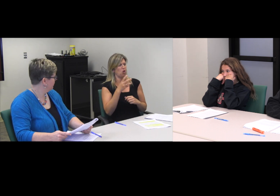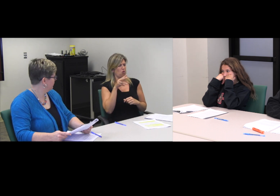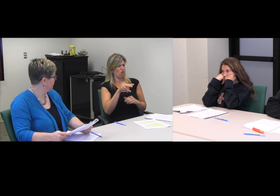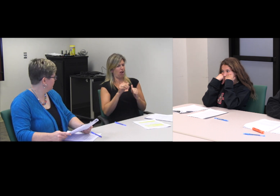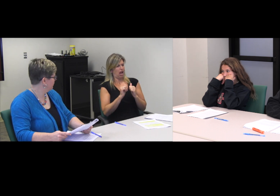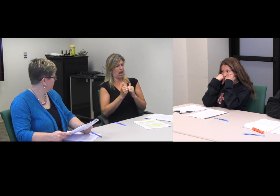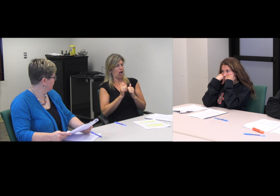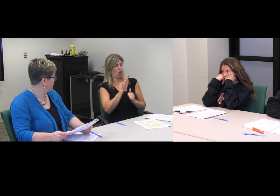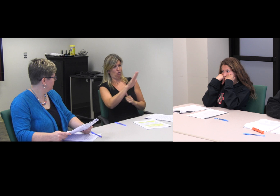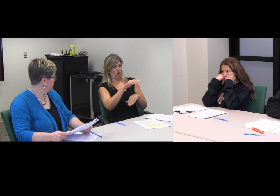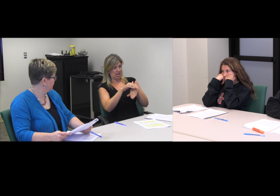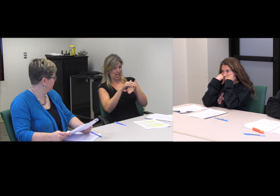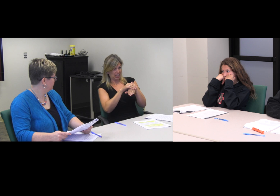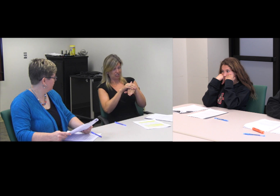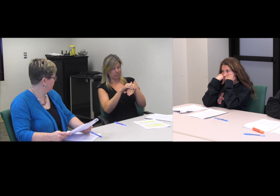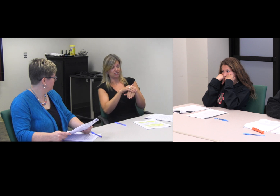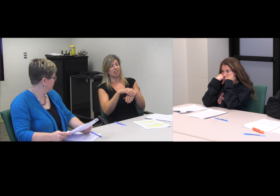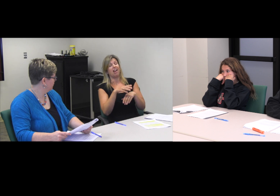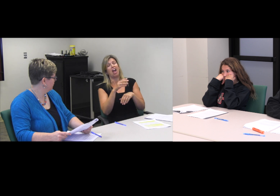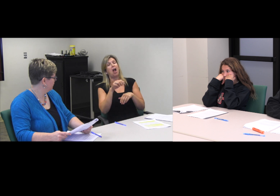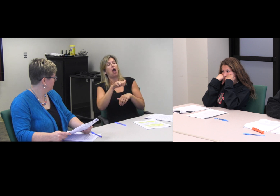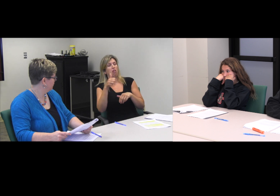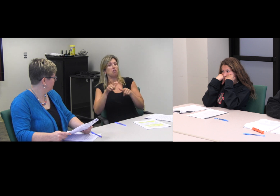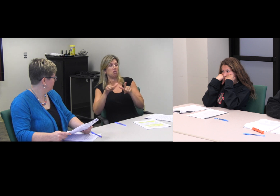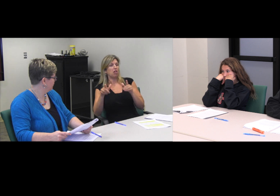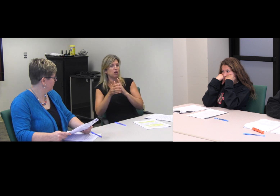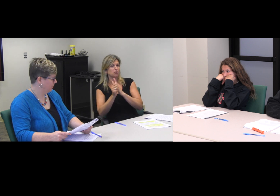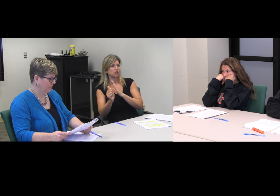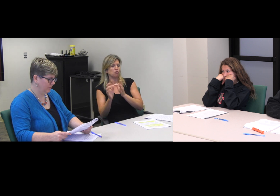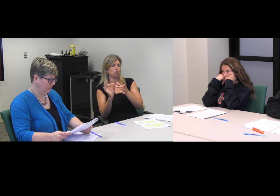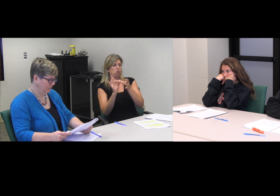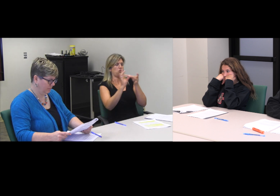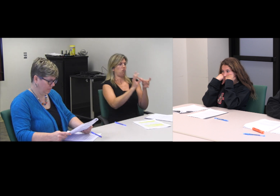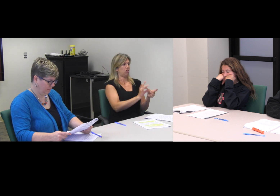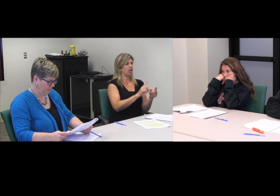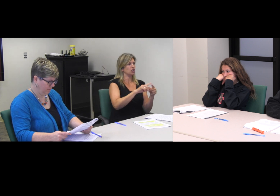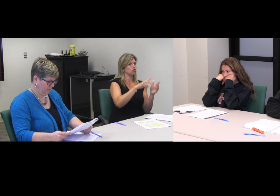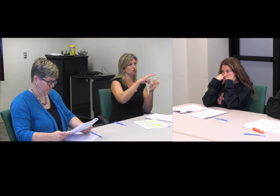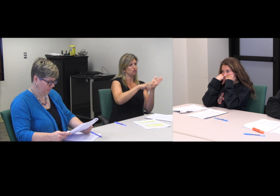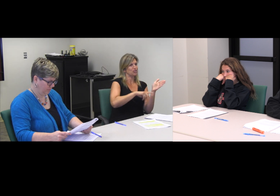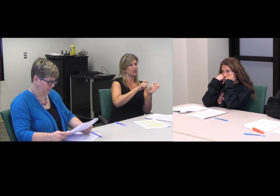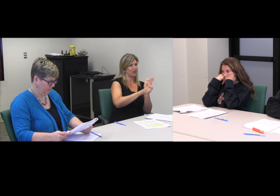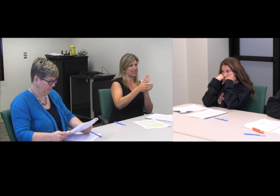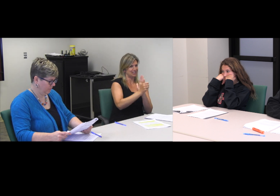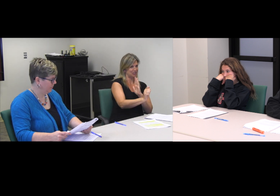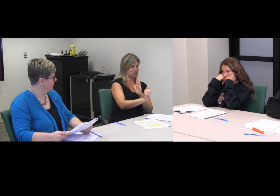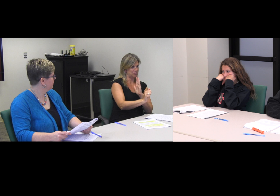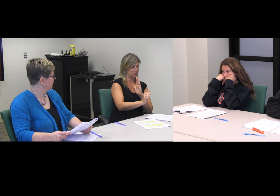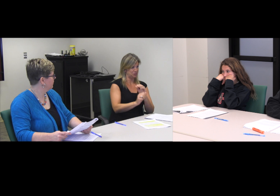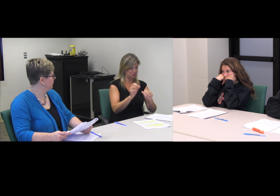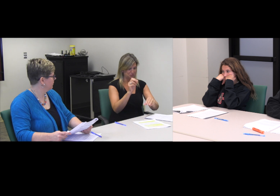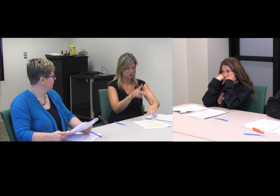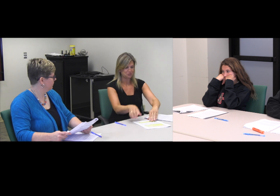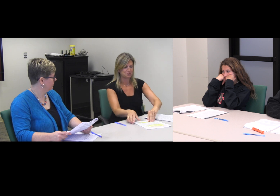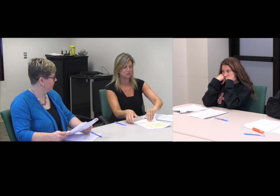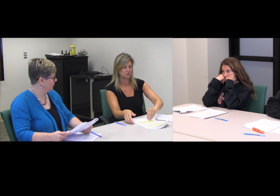We want to see how her English and other language skills are related to reading and writing skills.